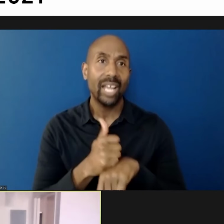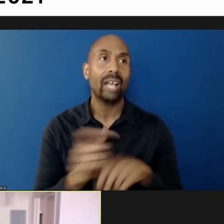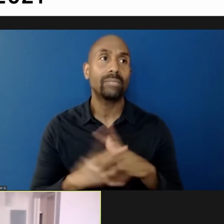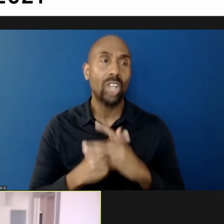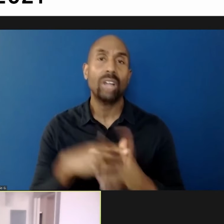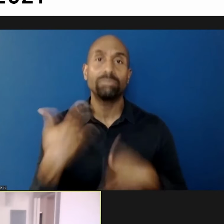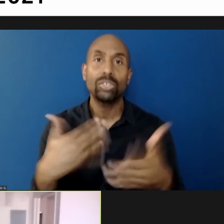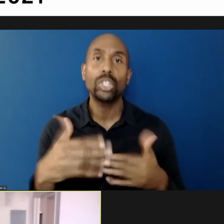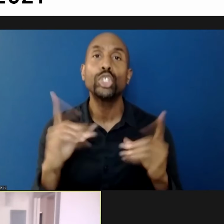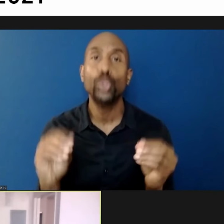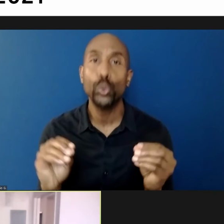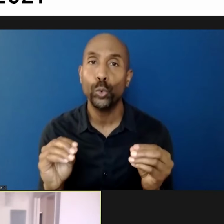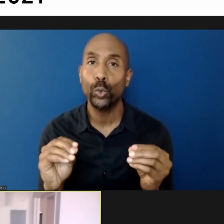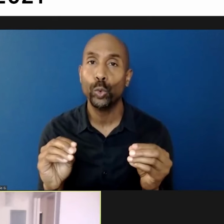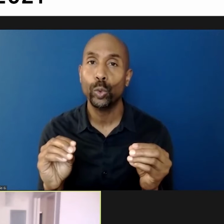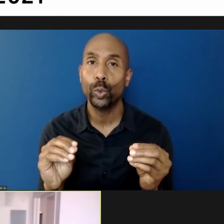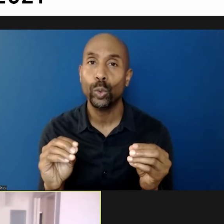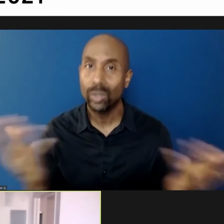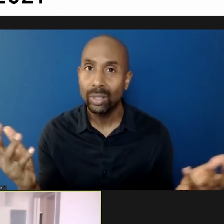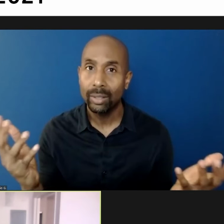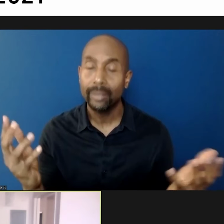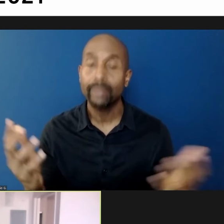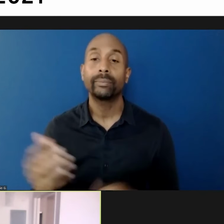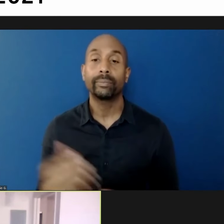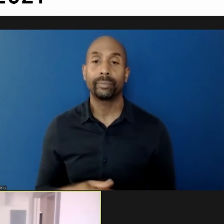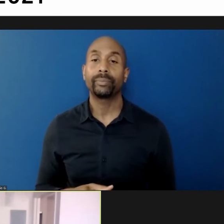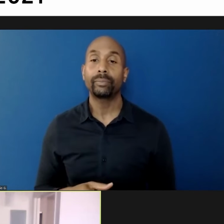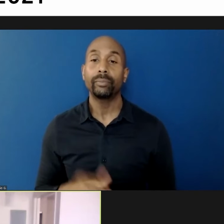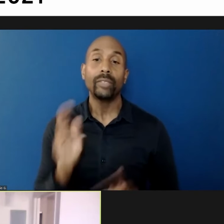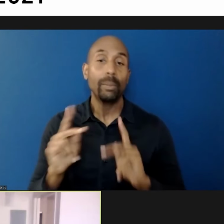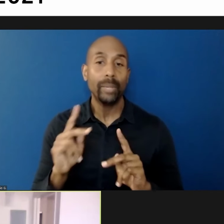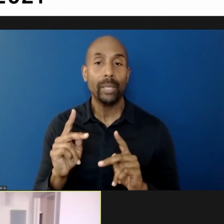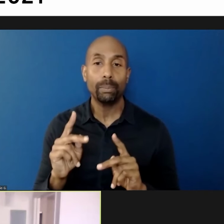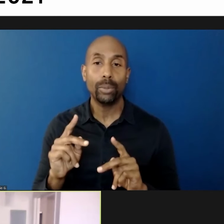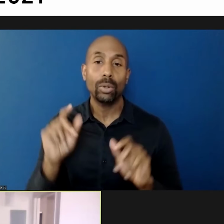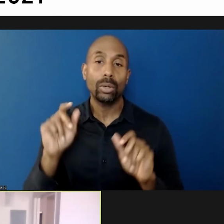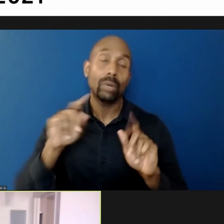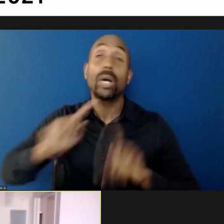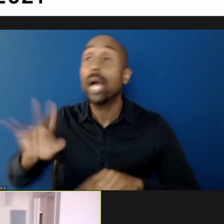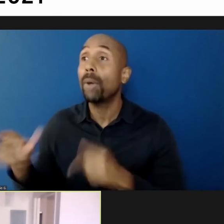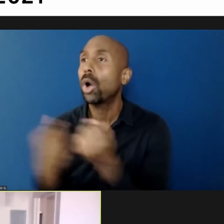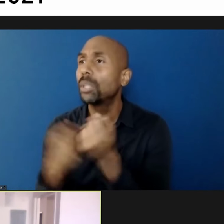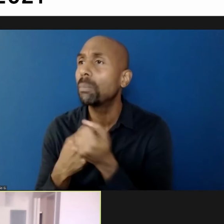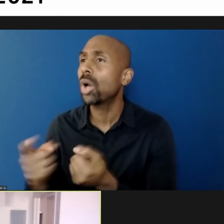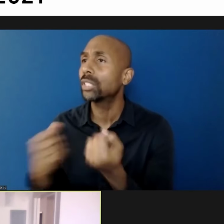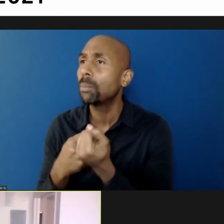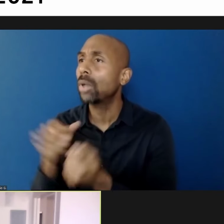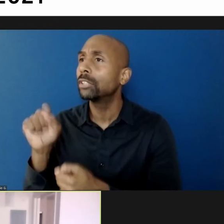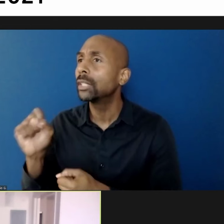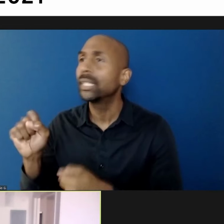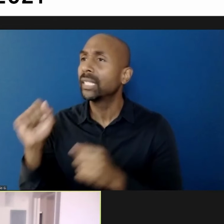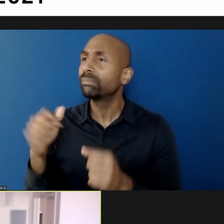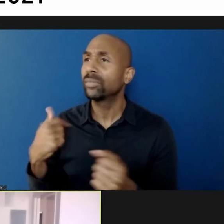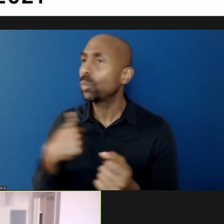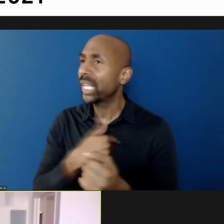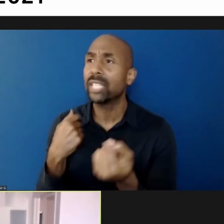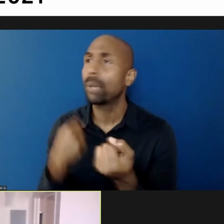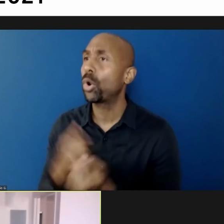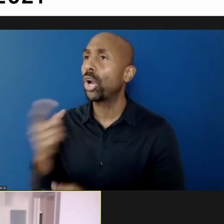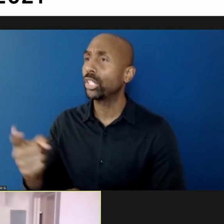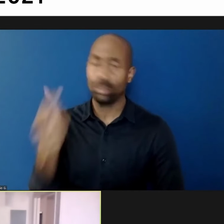and do activism all day and twice on Sundays, but if the government does not implement our